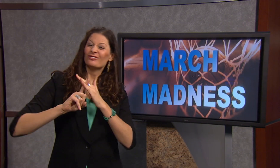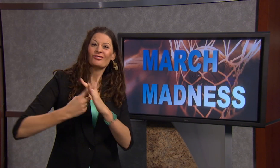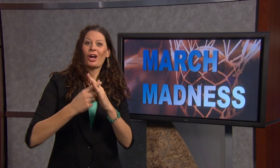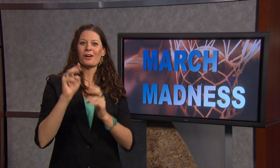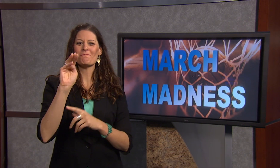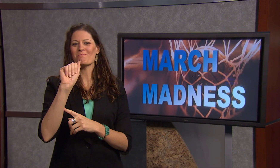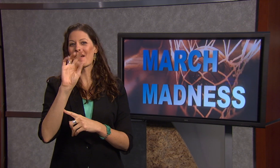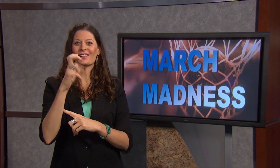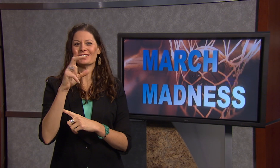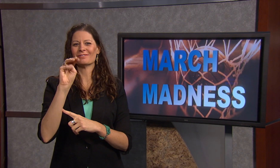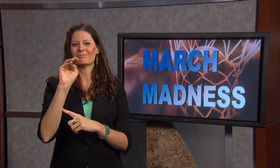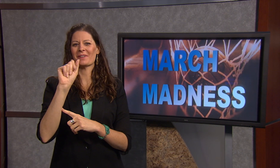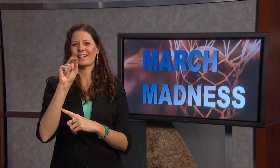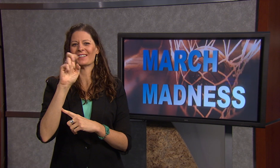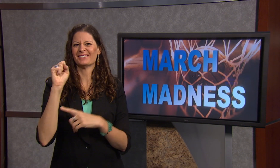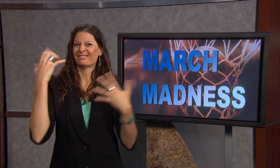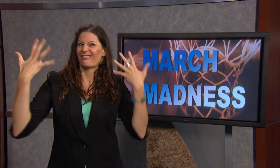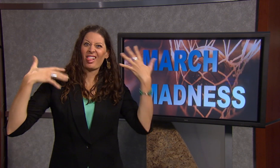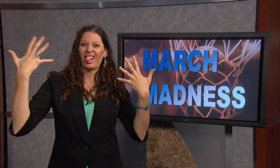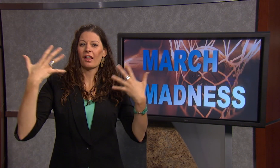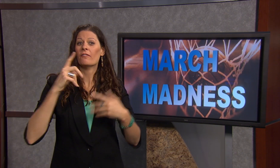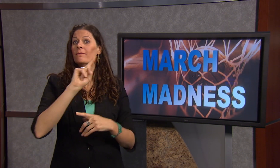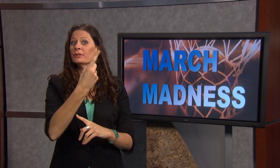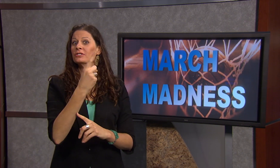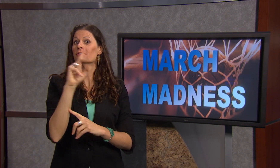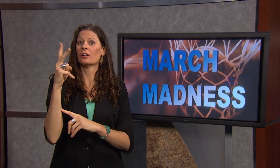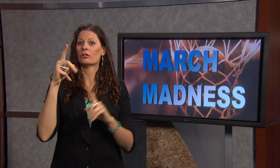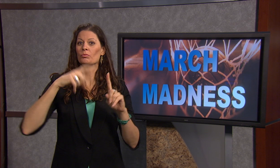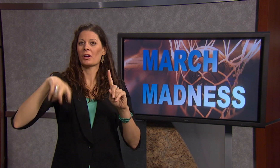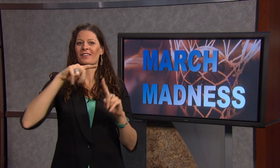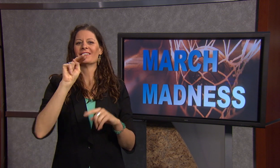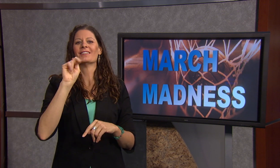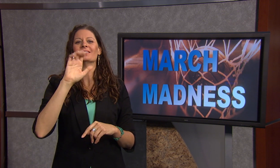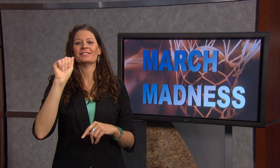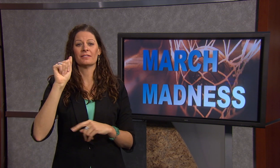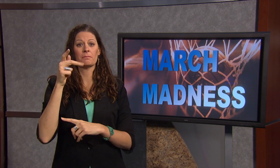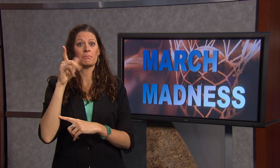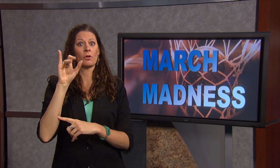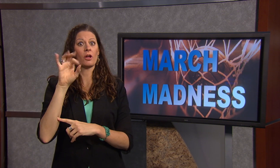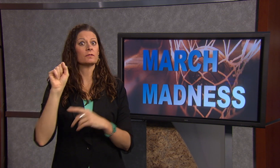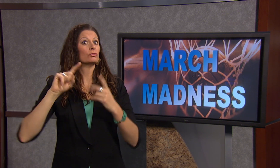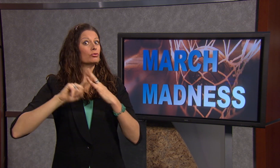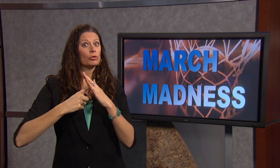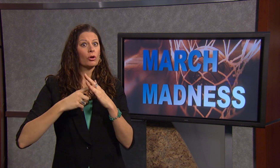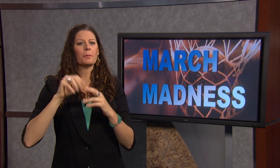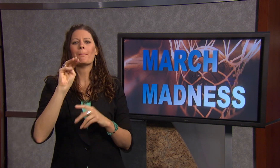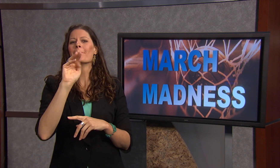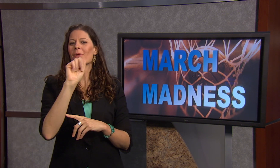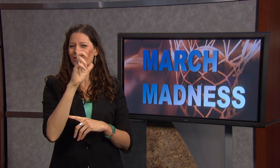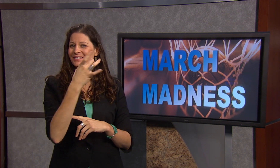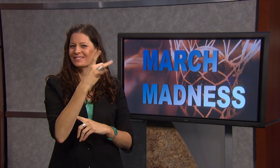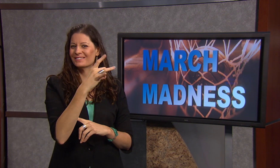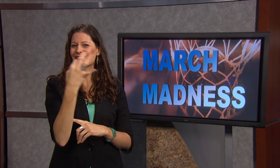MARCH MADNESS STARTS THIS WEEK. THE NCAA PLAYOFFS STARTED MARCH 18 AND 19 FOR THE 1ST AND 2ND